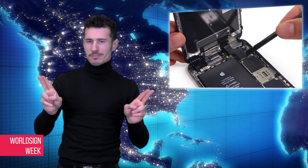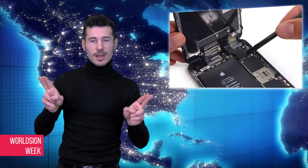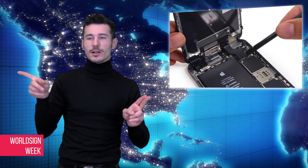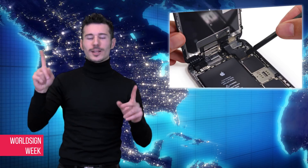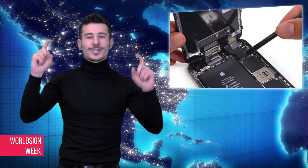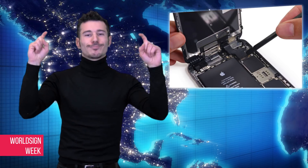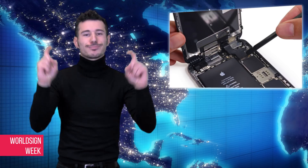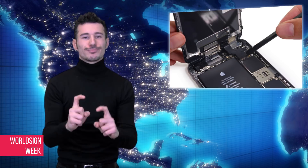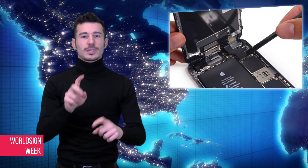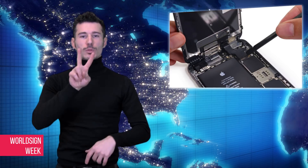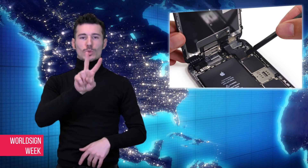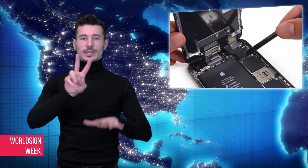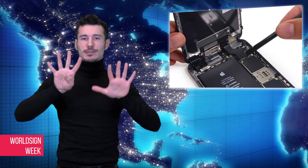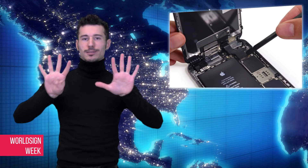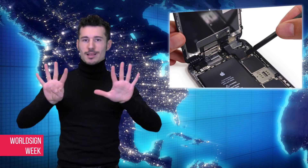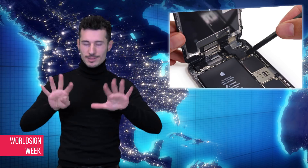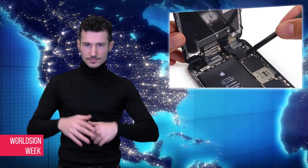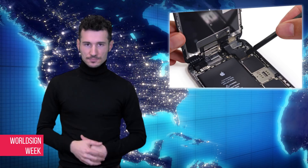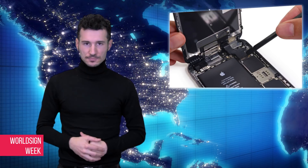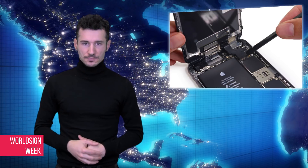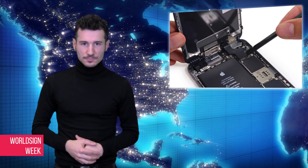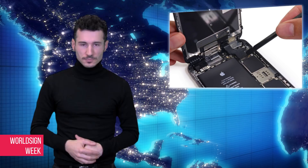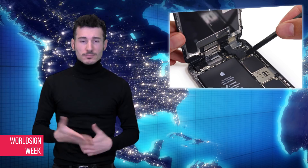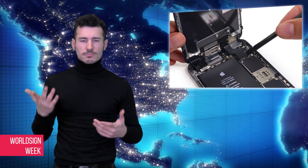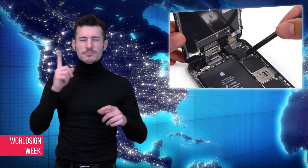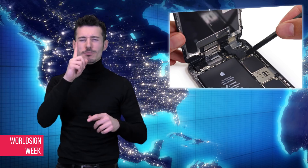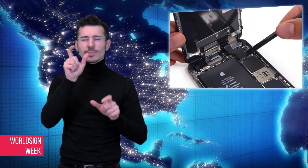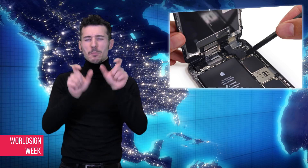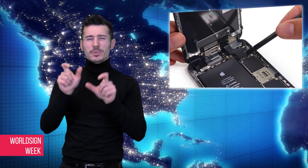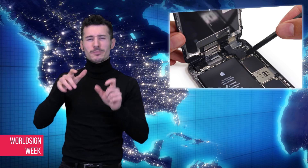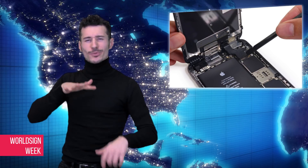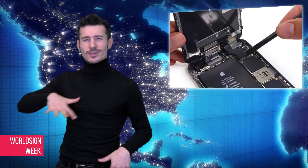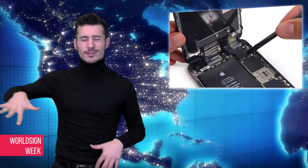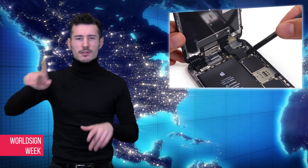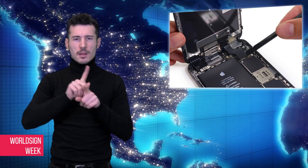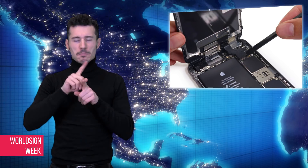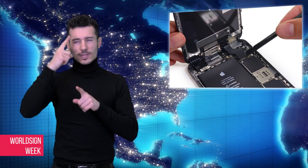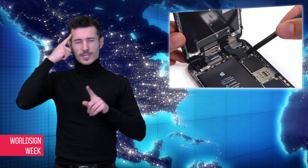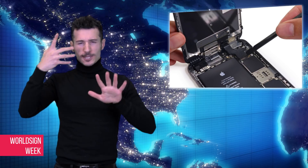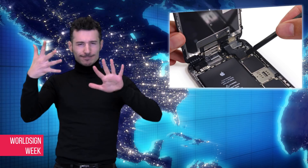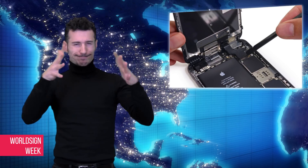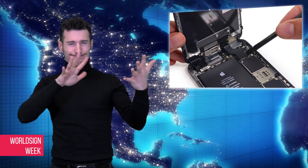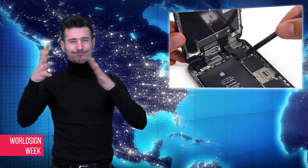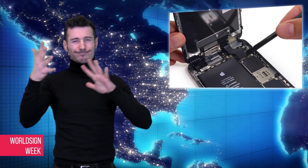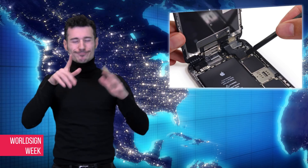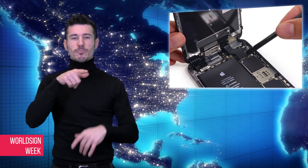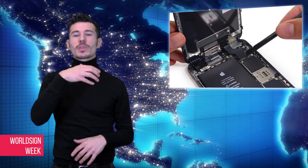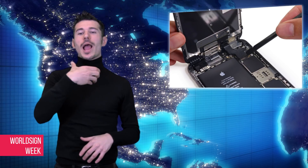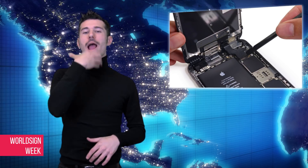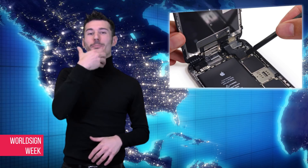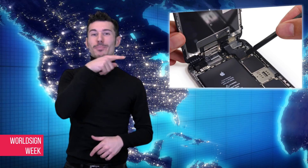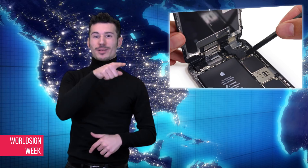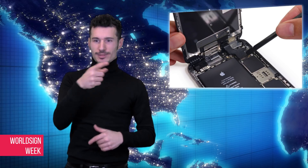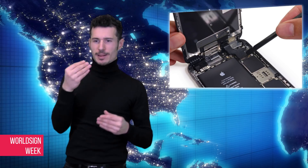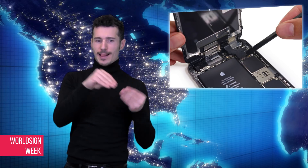iPhone 6 or older. Customers, however, are suspicious the move is a ploy to